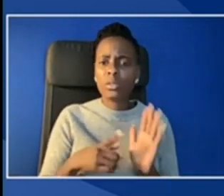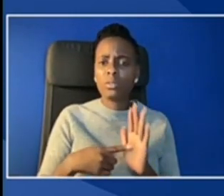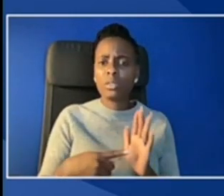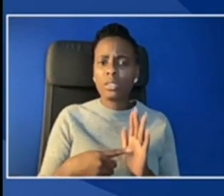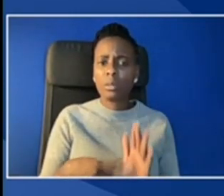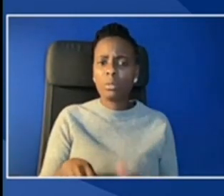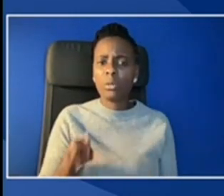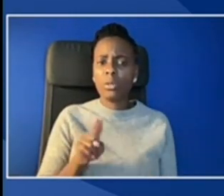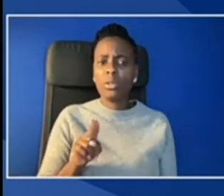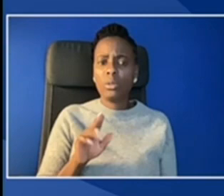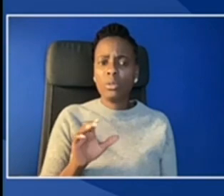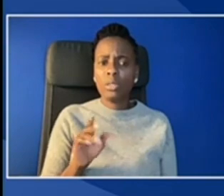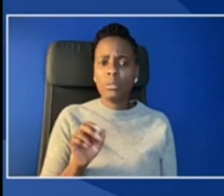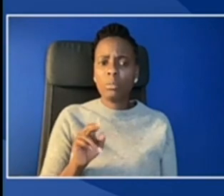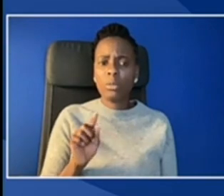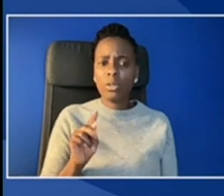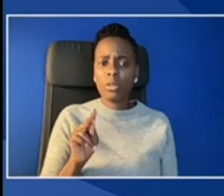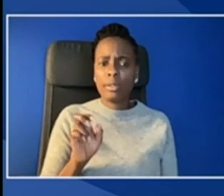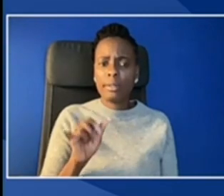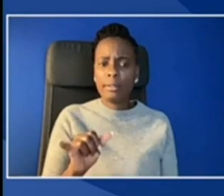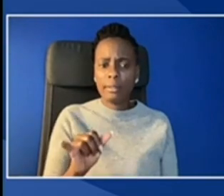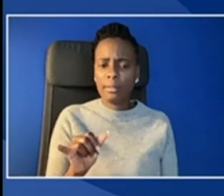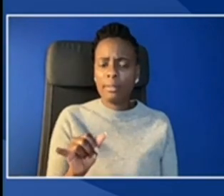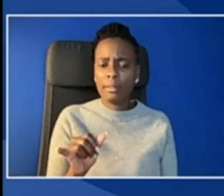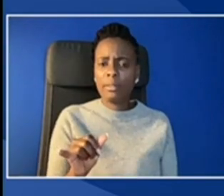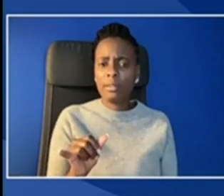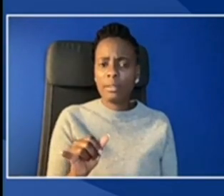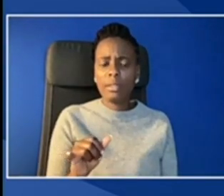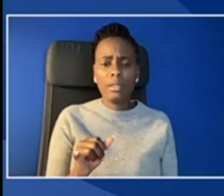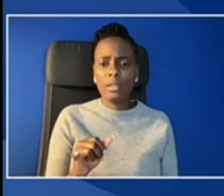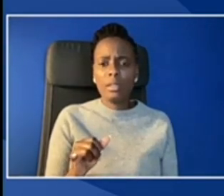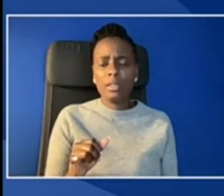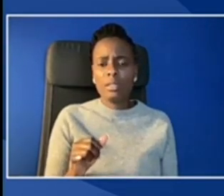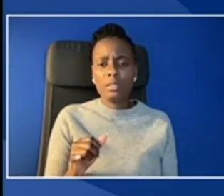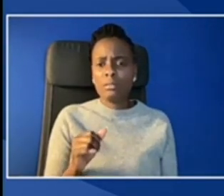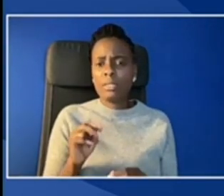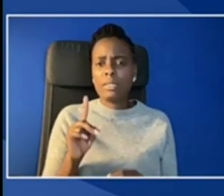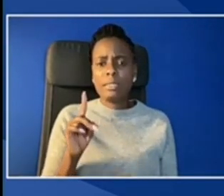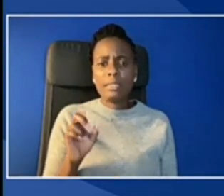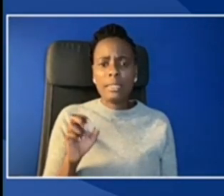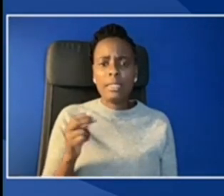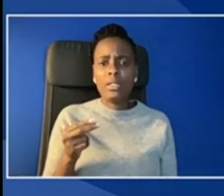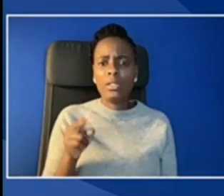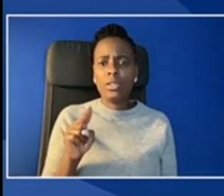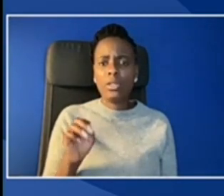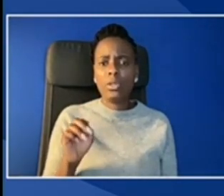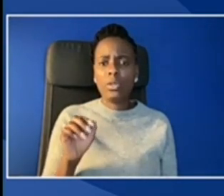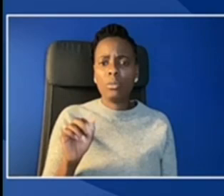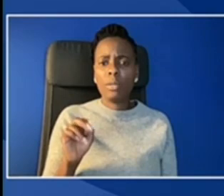through, very dehumanizing. And I feel like people who've been this dehumanized don't really have hardships.